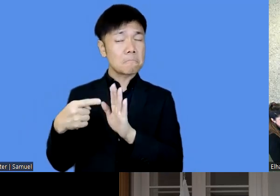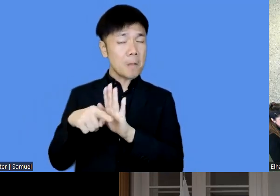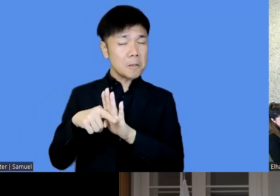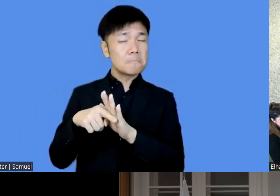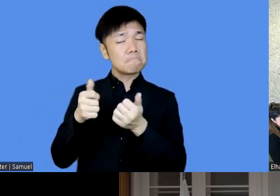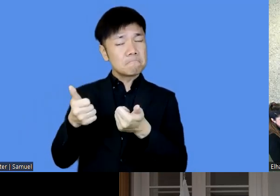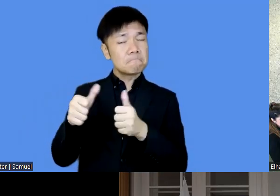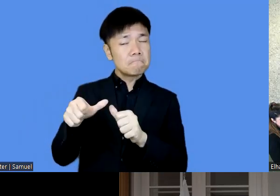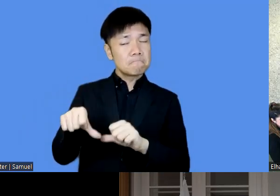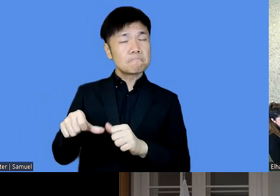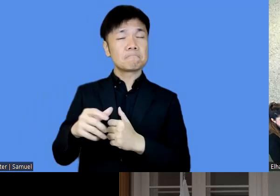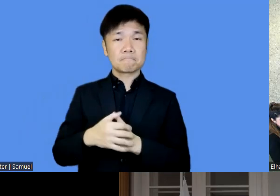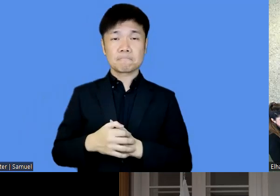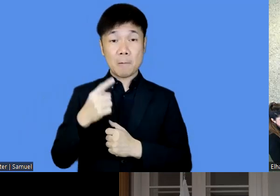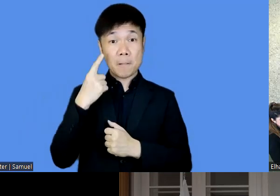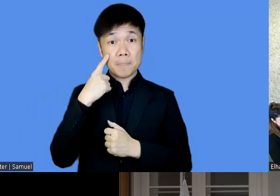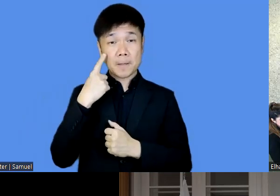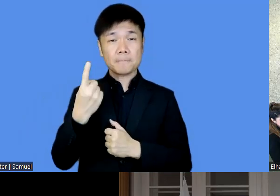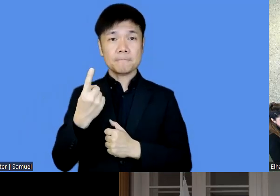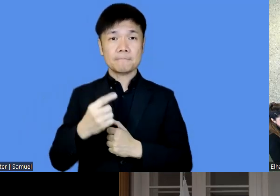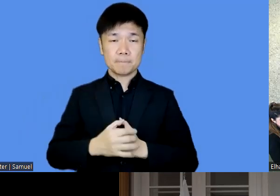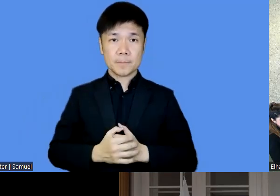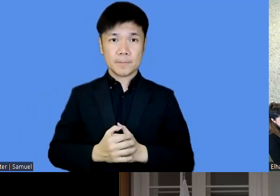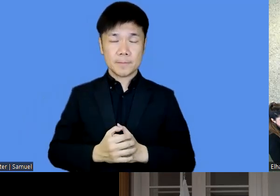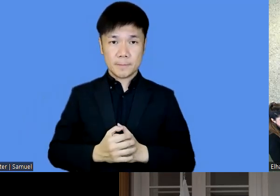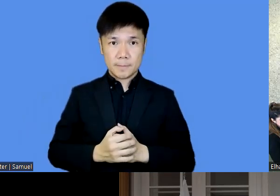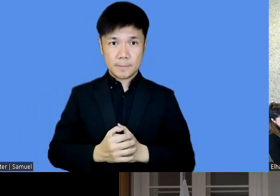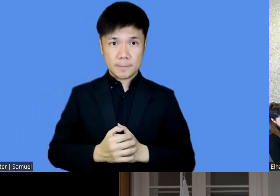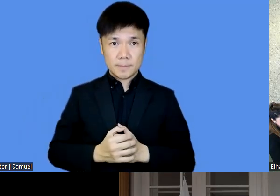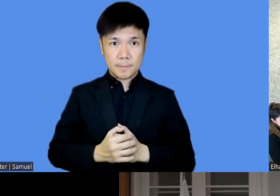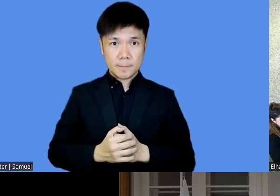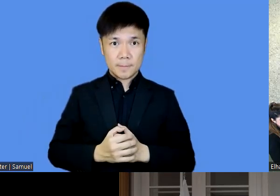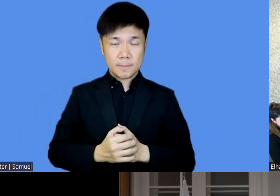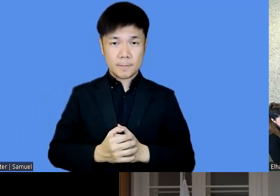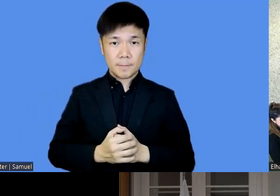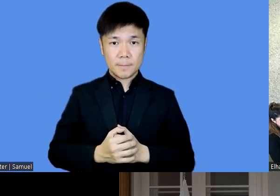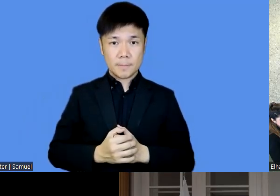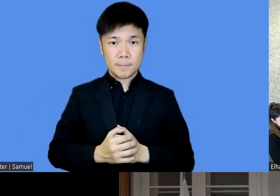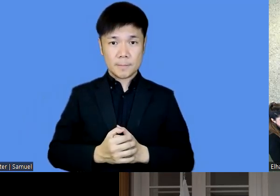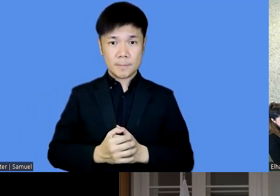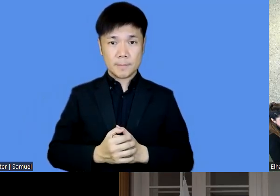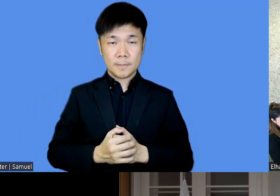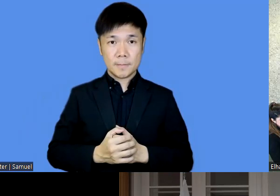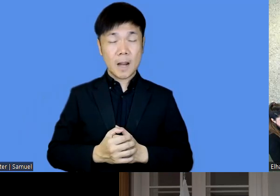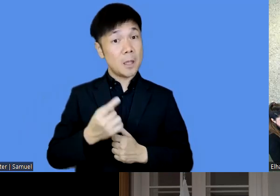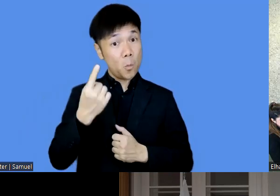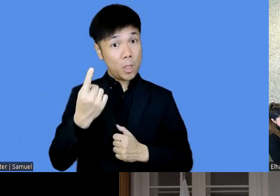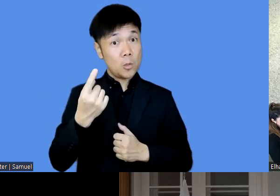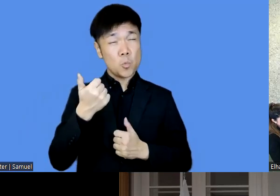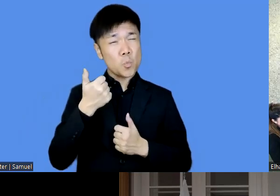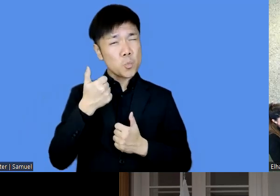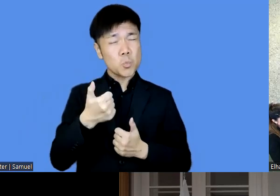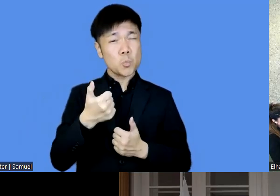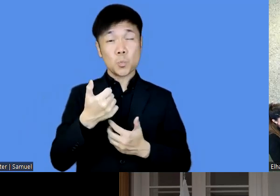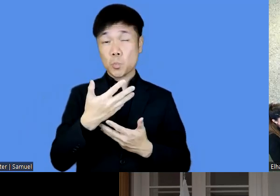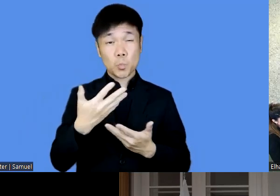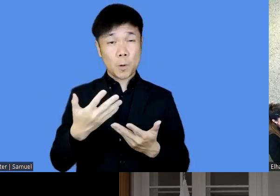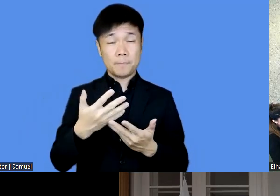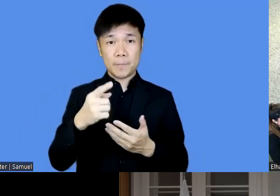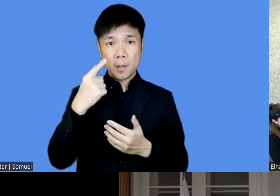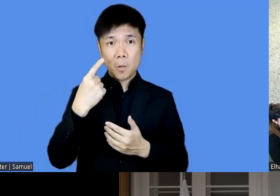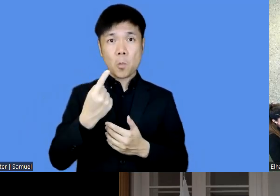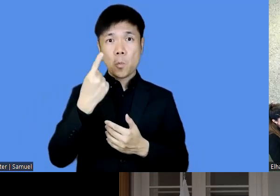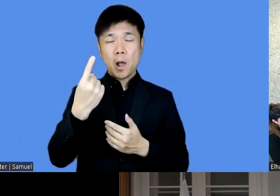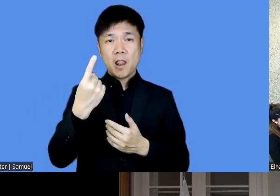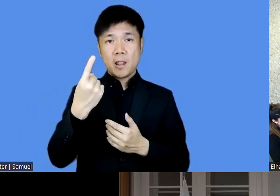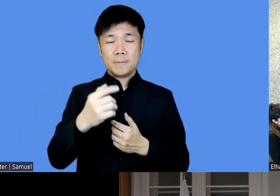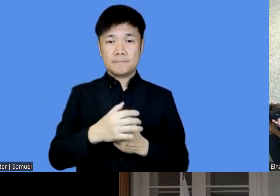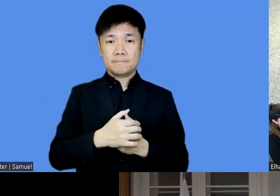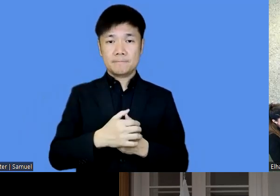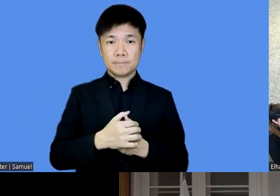what would be very useful is perhaps to propose some kind of model pledges that could, you